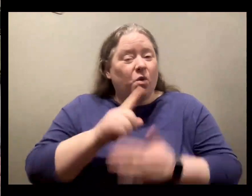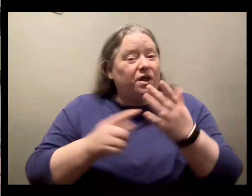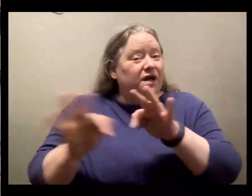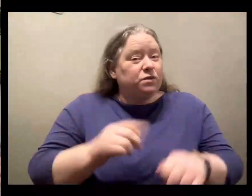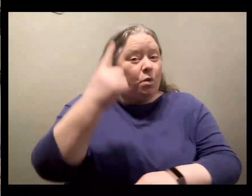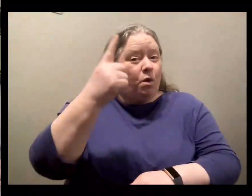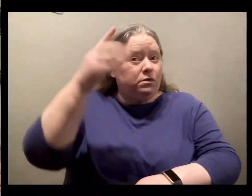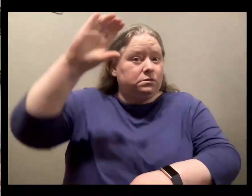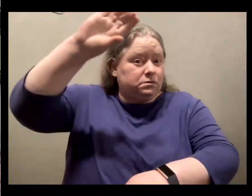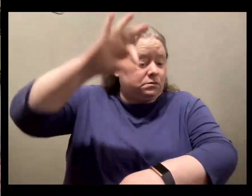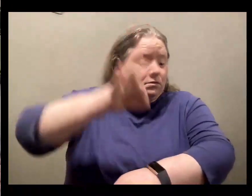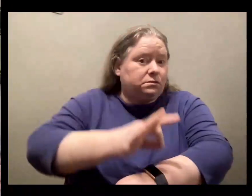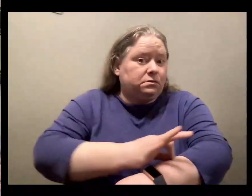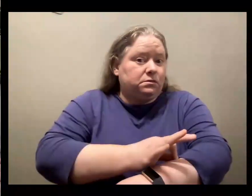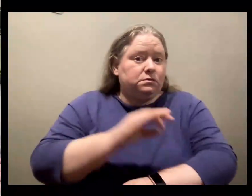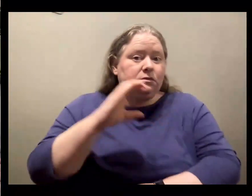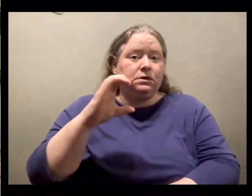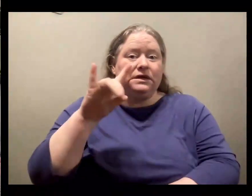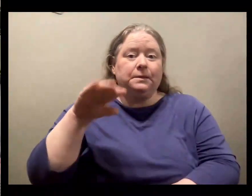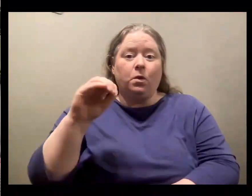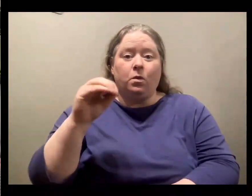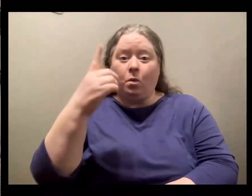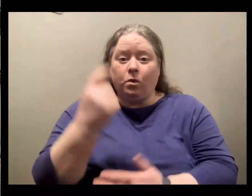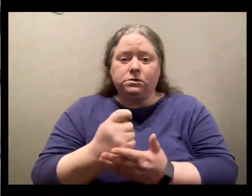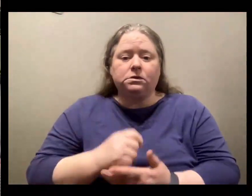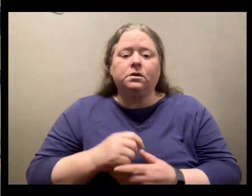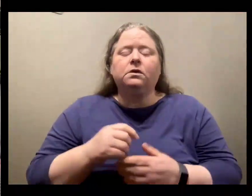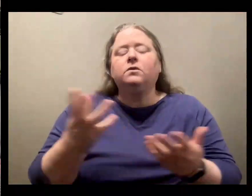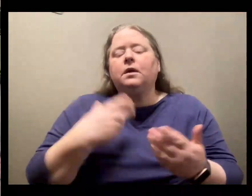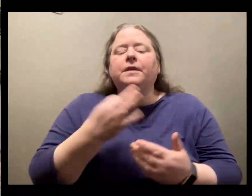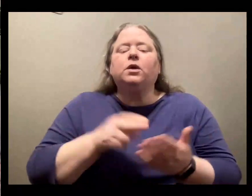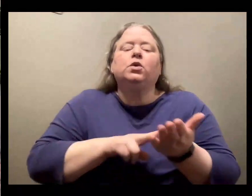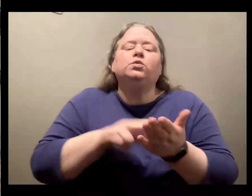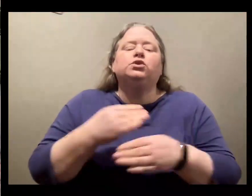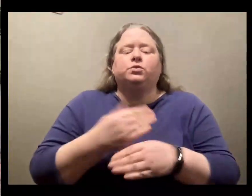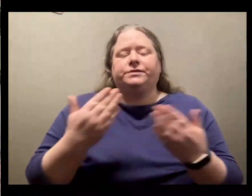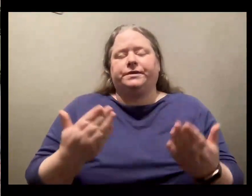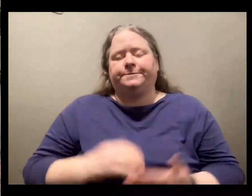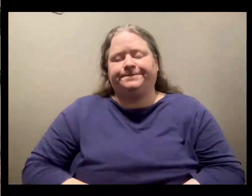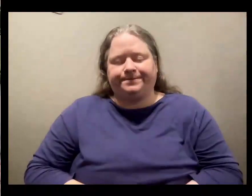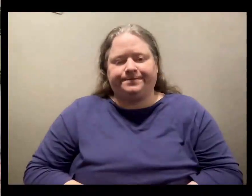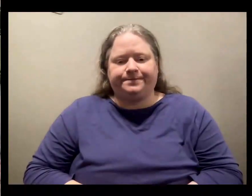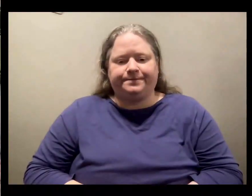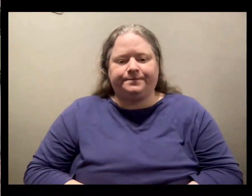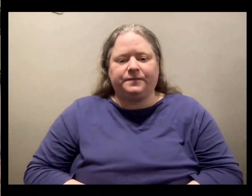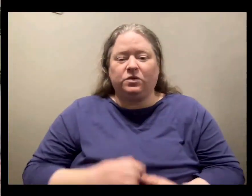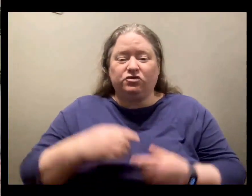That's after only one dose of chemo. But, look, I’m getting used to it now.